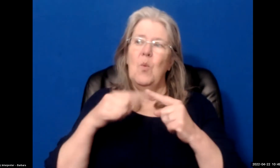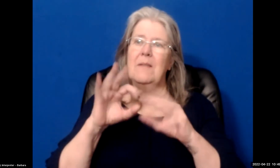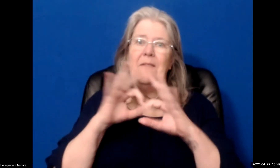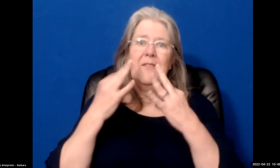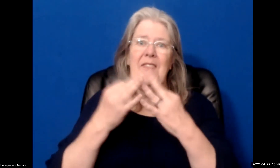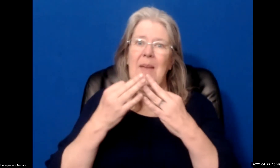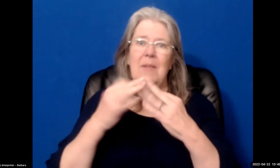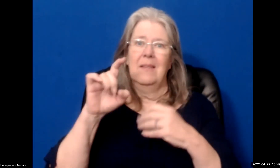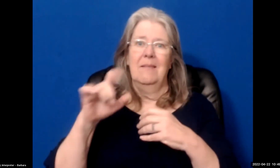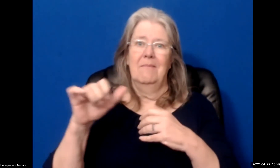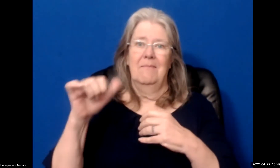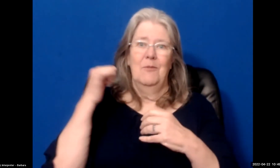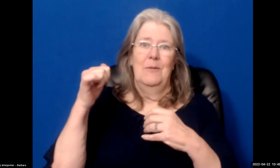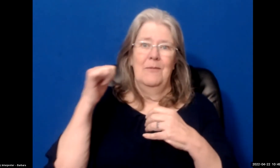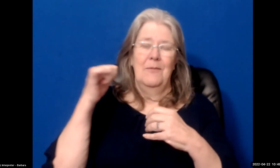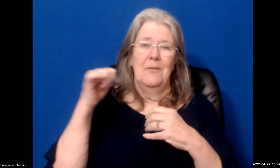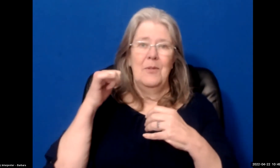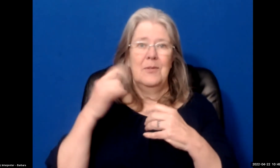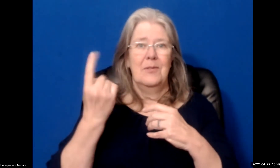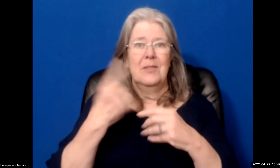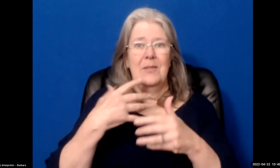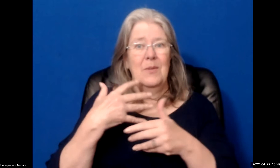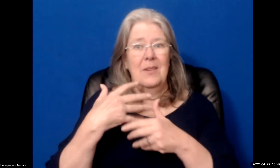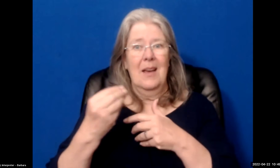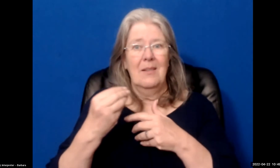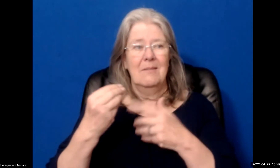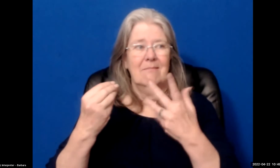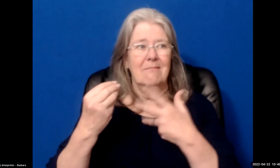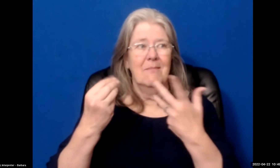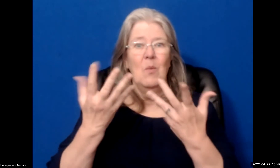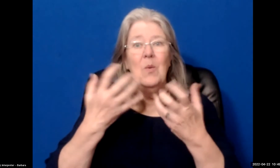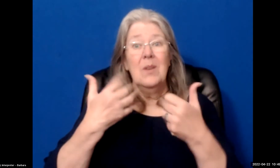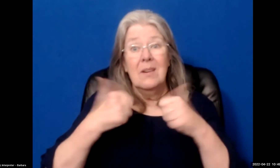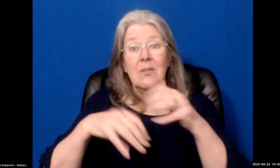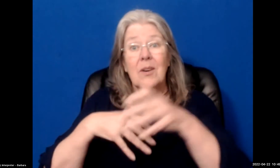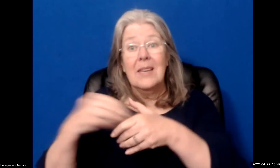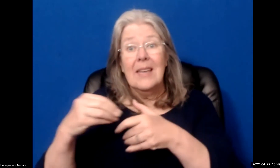And, you know, just going out and if we wanted to try to get out in public, to go into store